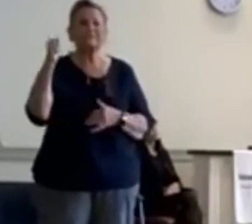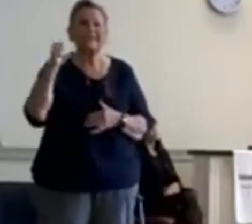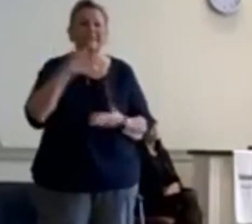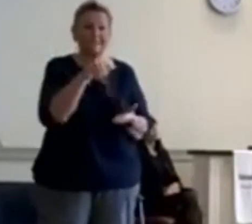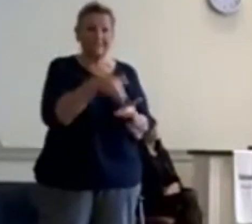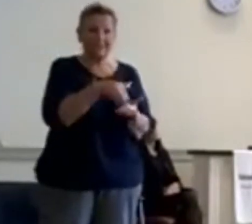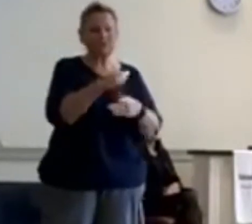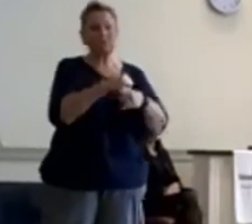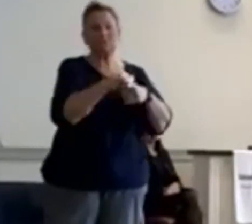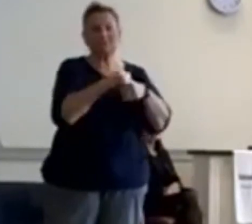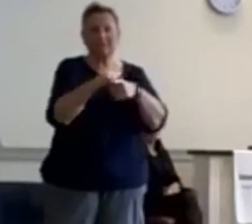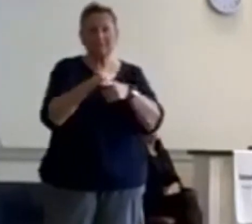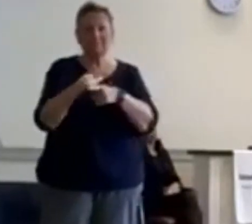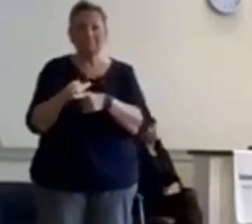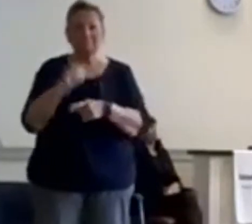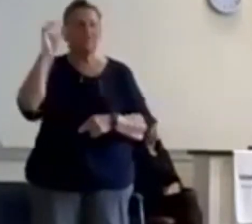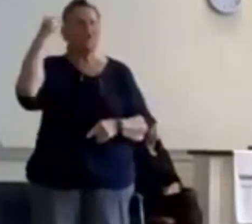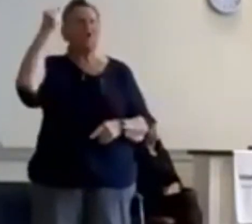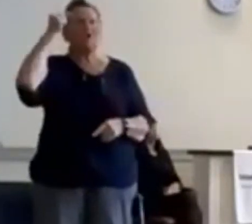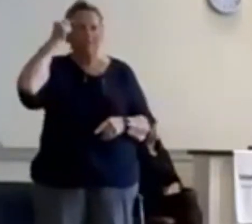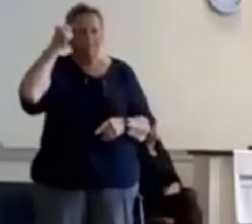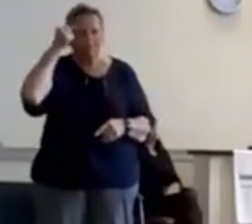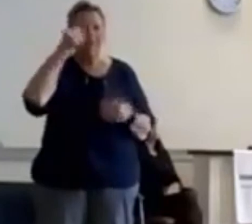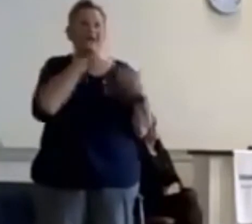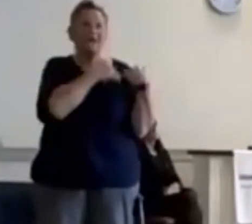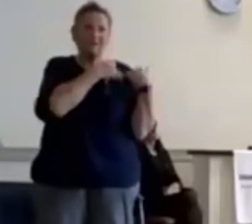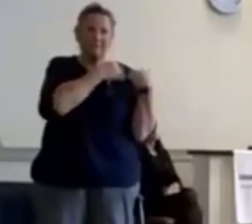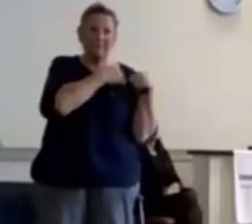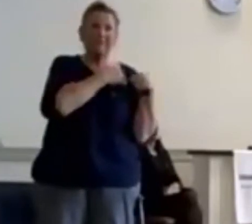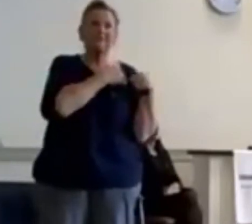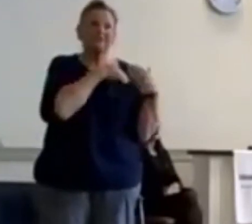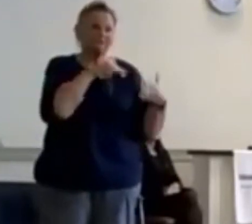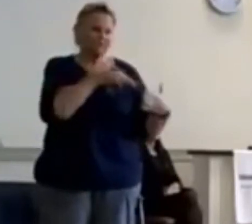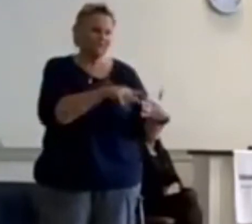Government Accountability Office study of the funds that have been spent since